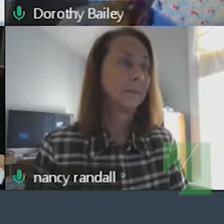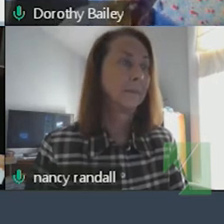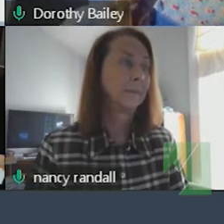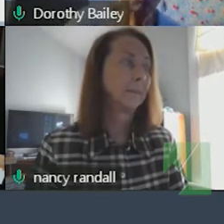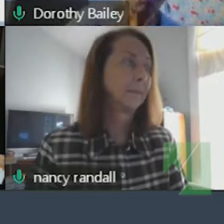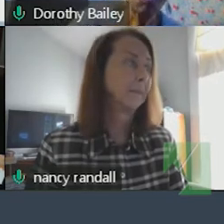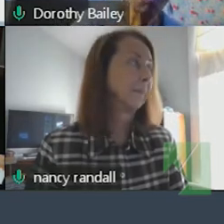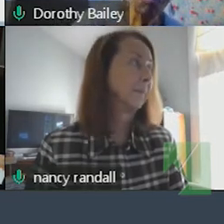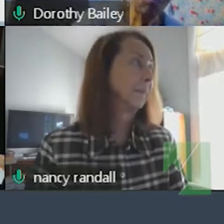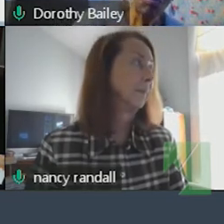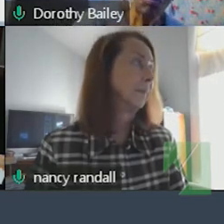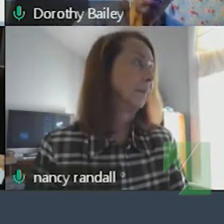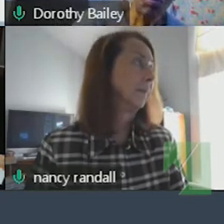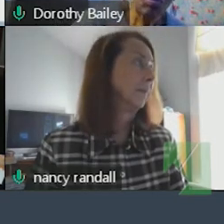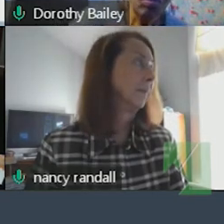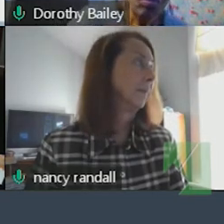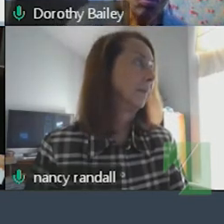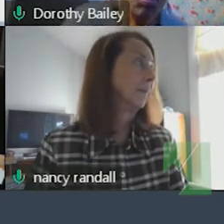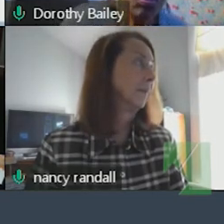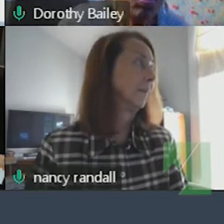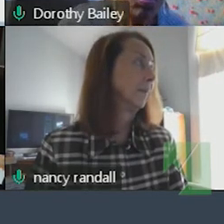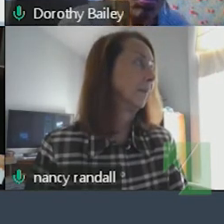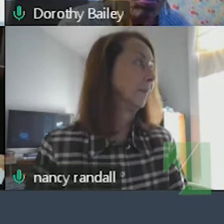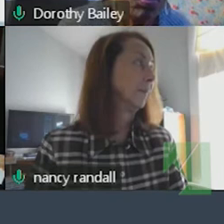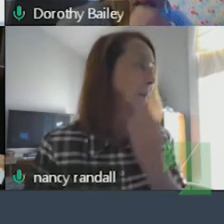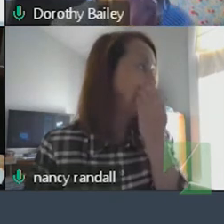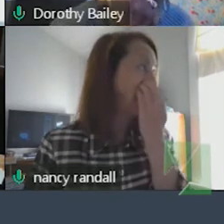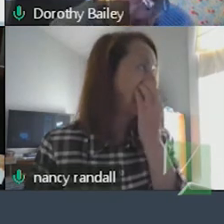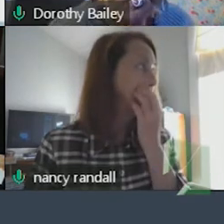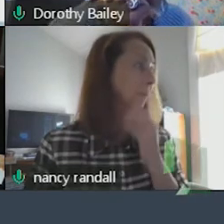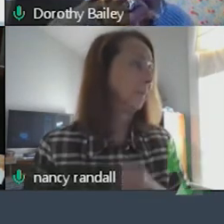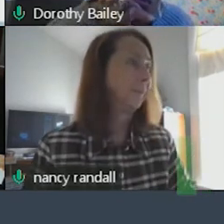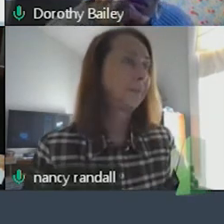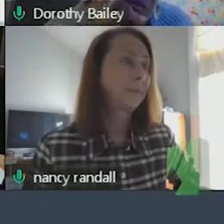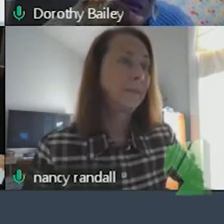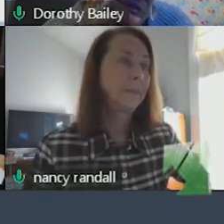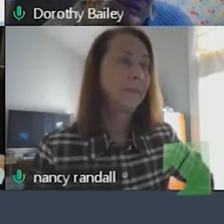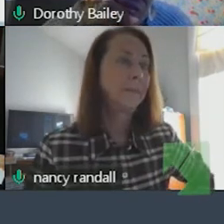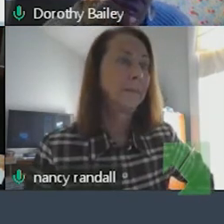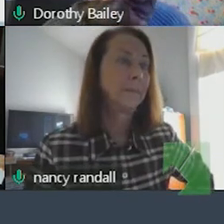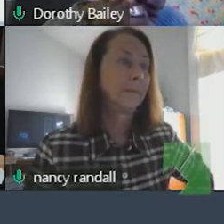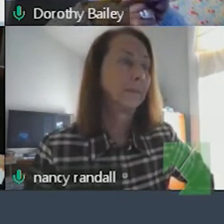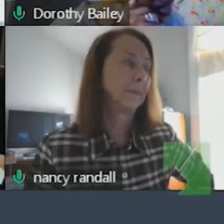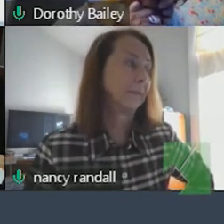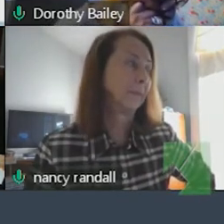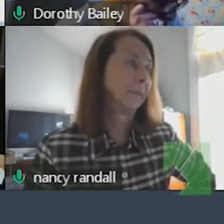Okay. So, okay. Sorry. Okay. Thank you. All right. So let's start with Mr. Heath.